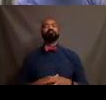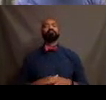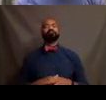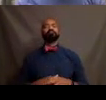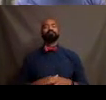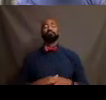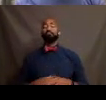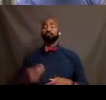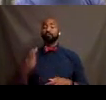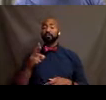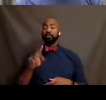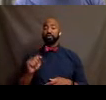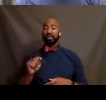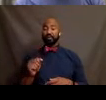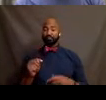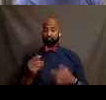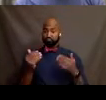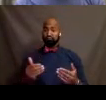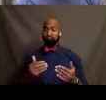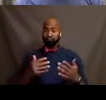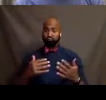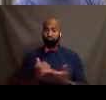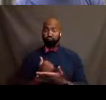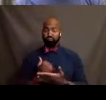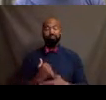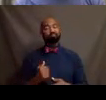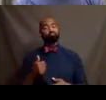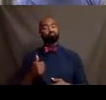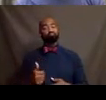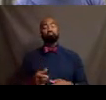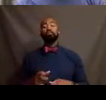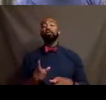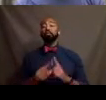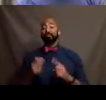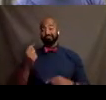physical changes in those first one to three to six months, depending on what those changes are.